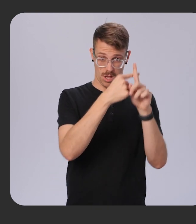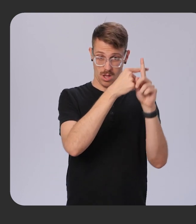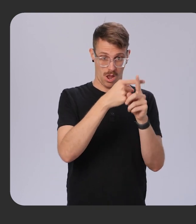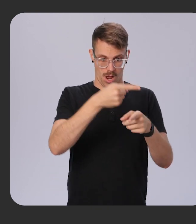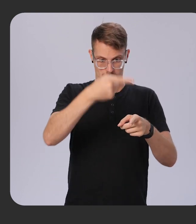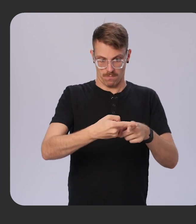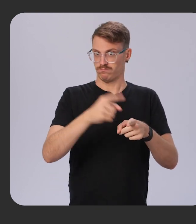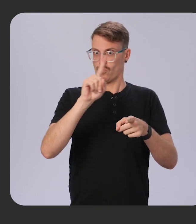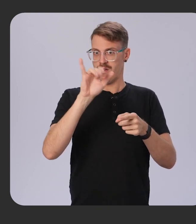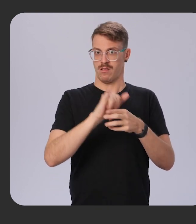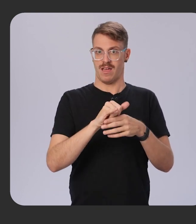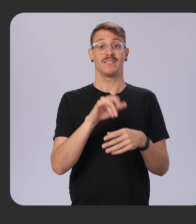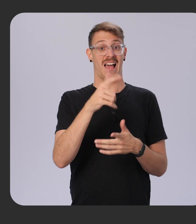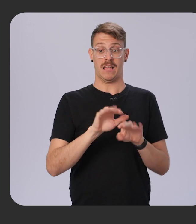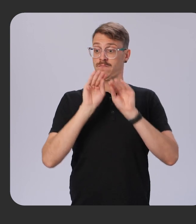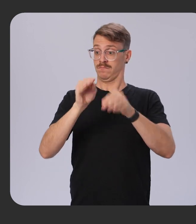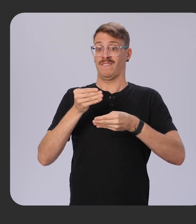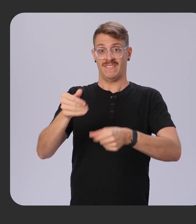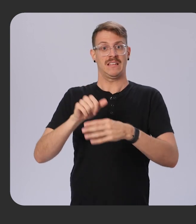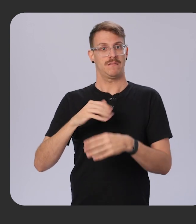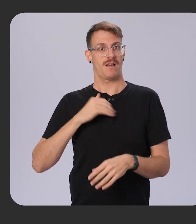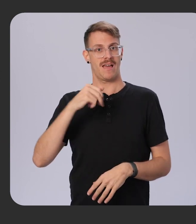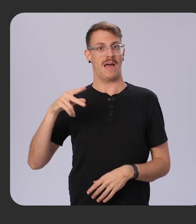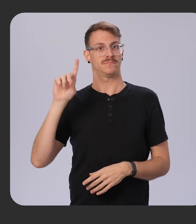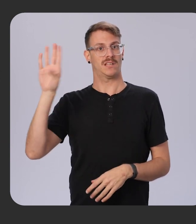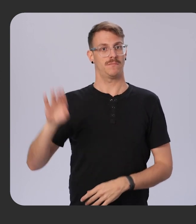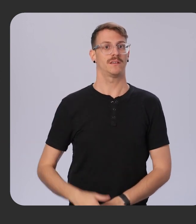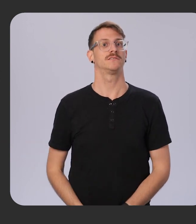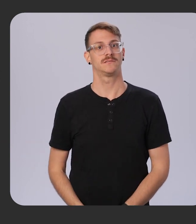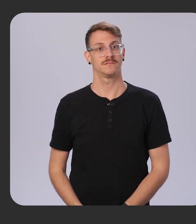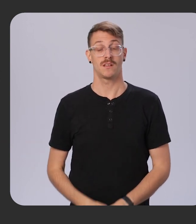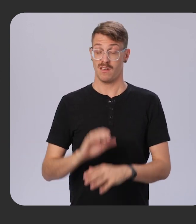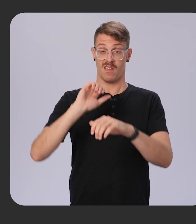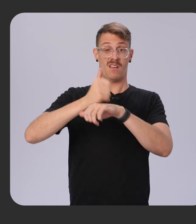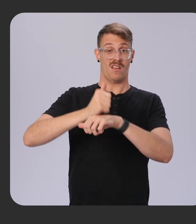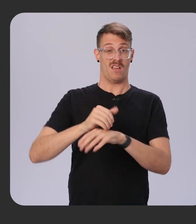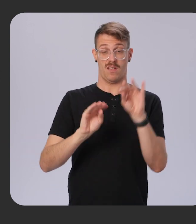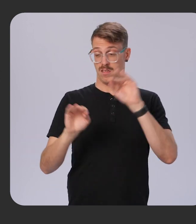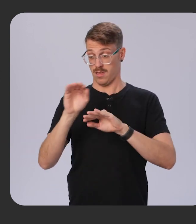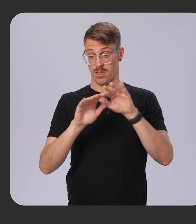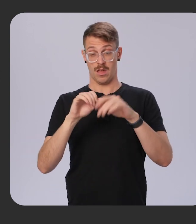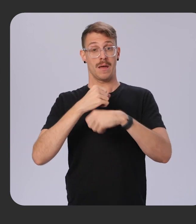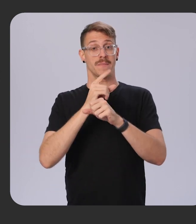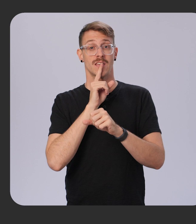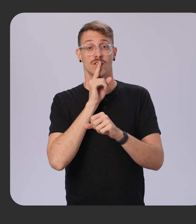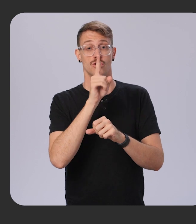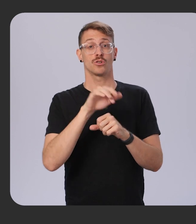into my Apps database. When configuring the ARCore session, make sure to enable the geospatial API.